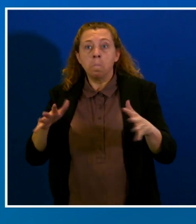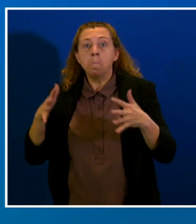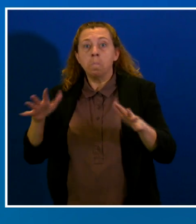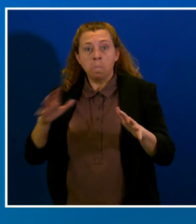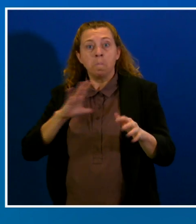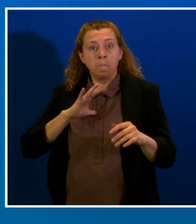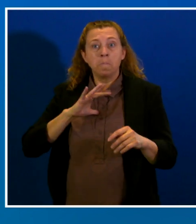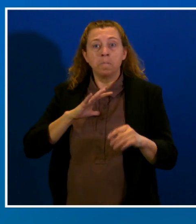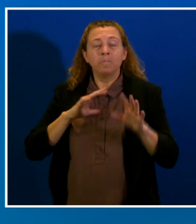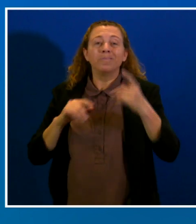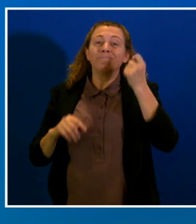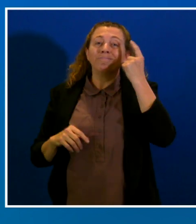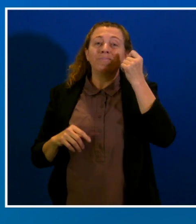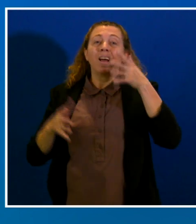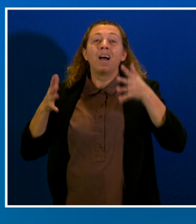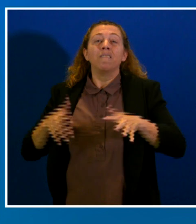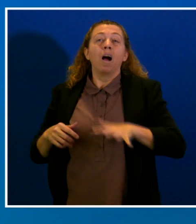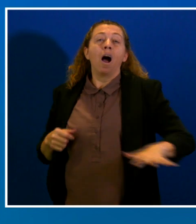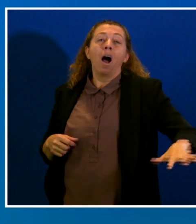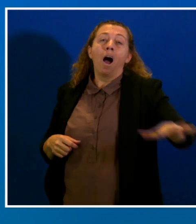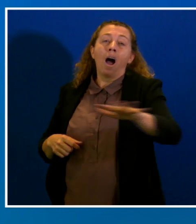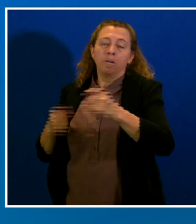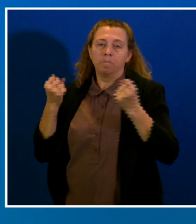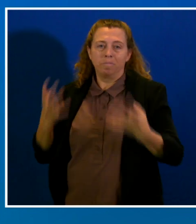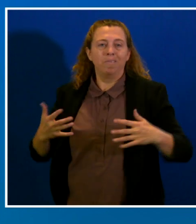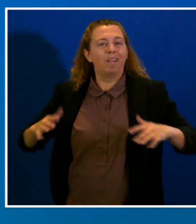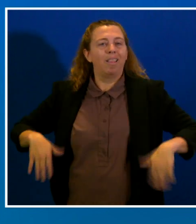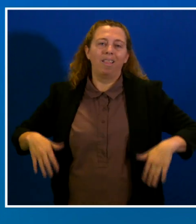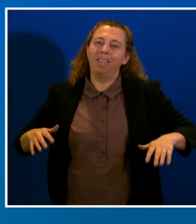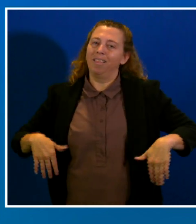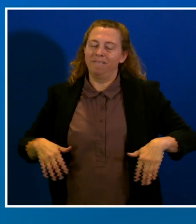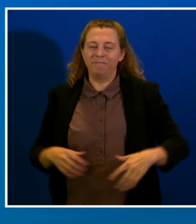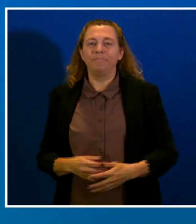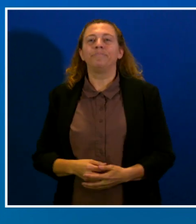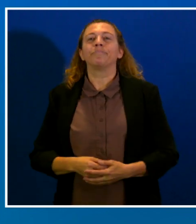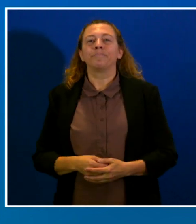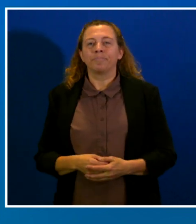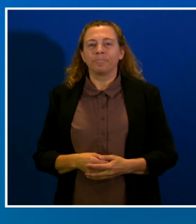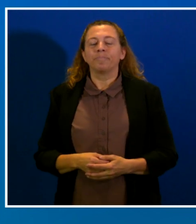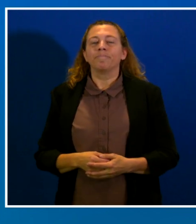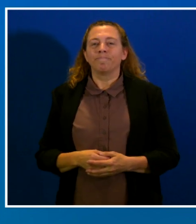And unfortunately, increases in COVID cases each week are